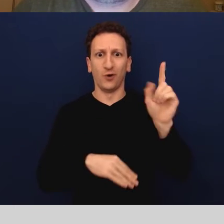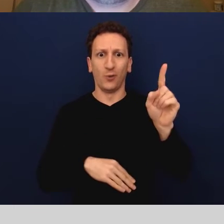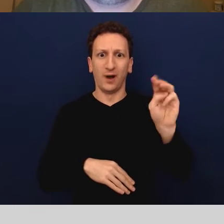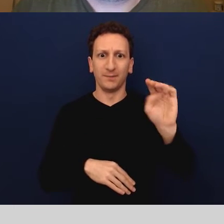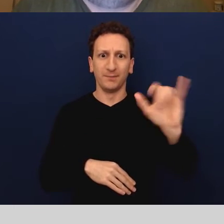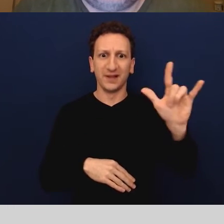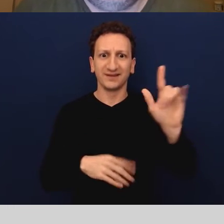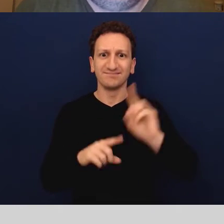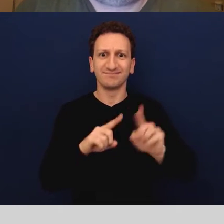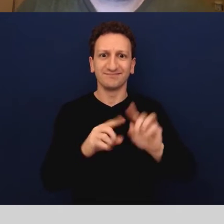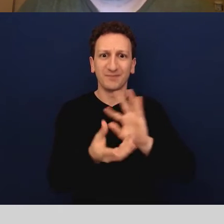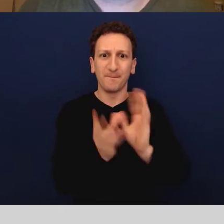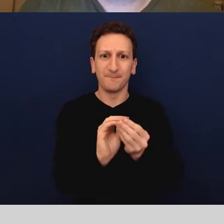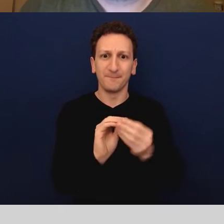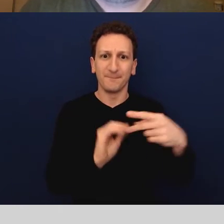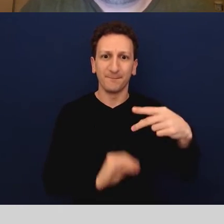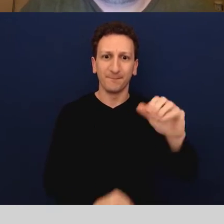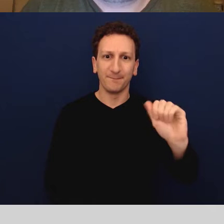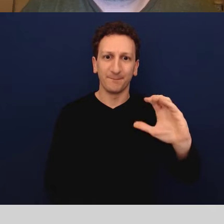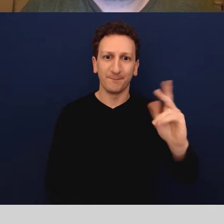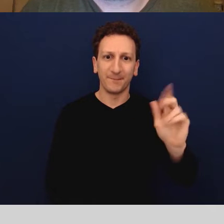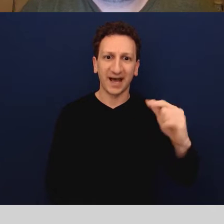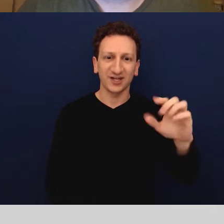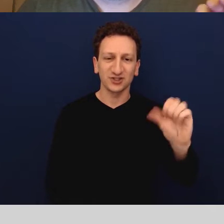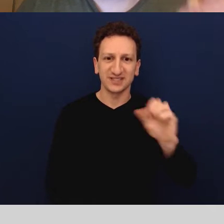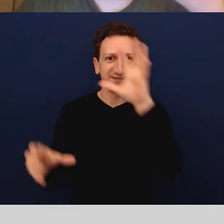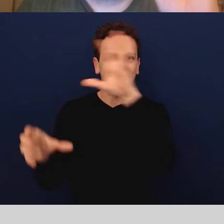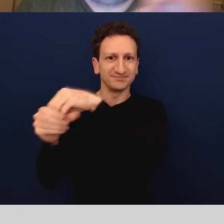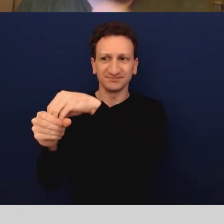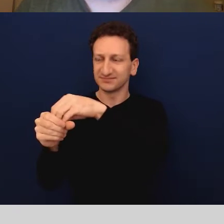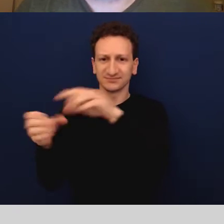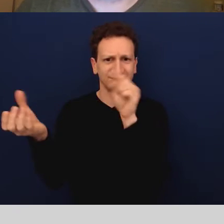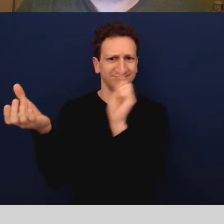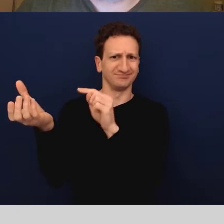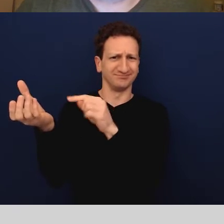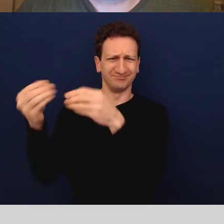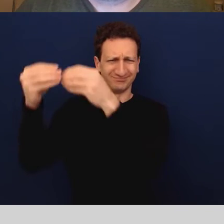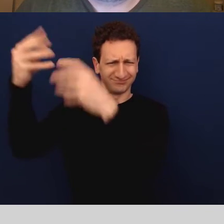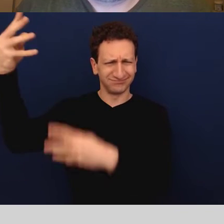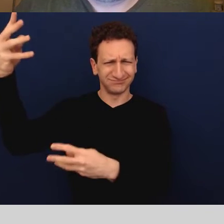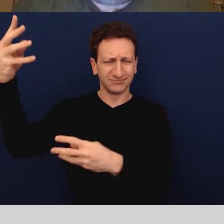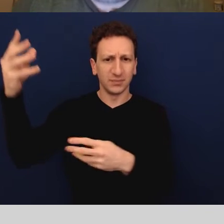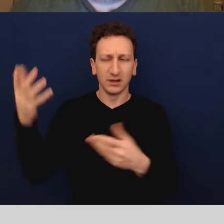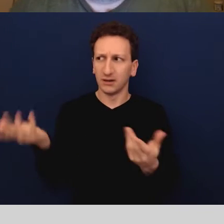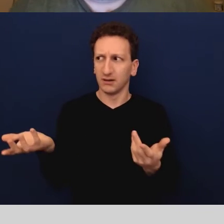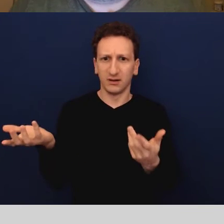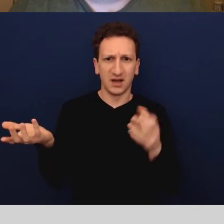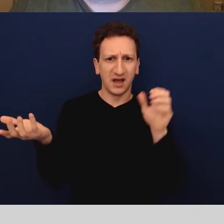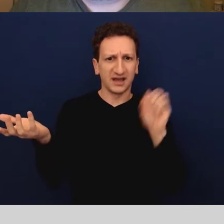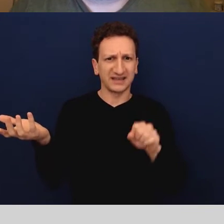A lot, a lot is definitely a good description. It has a lot of packages. Surely one of them could help us.